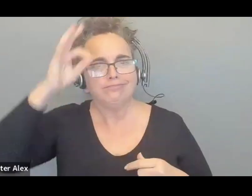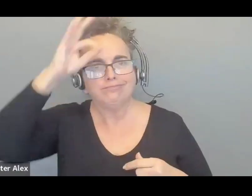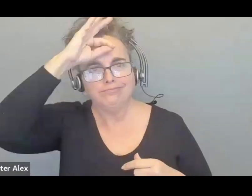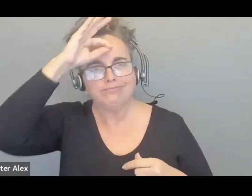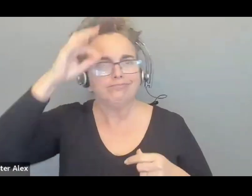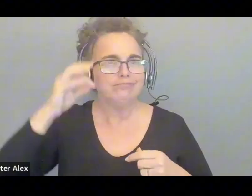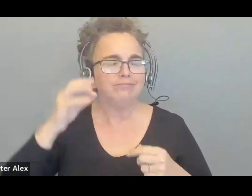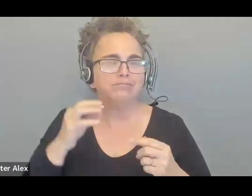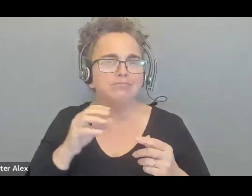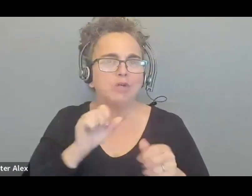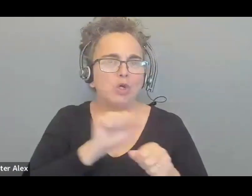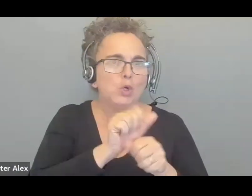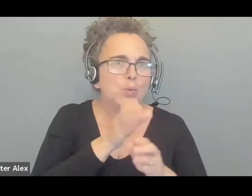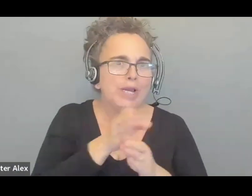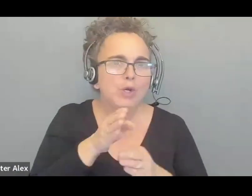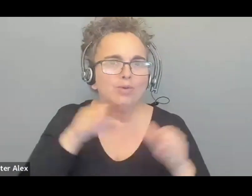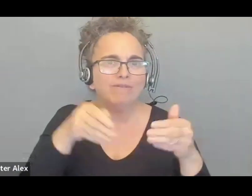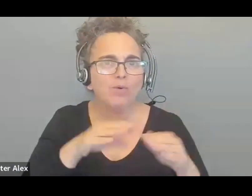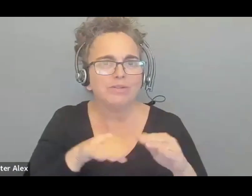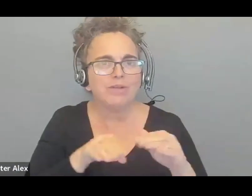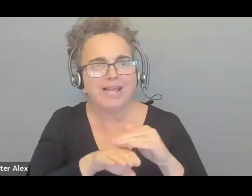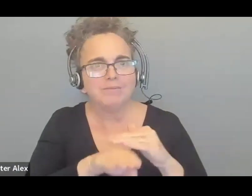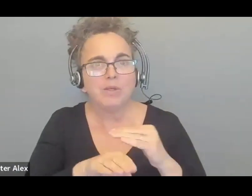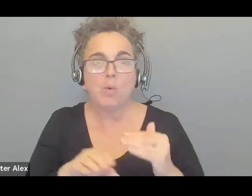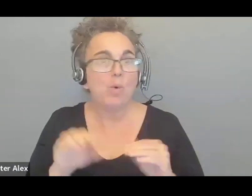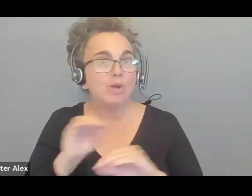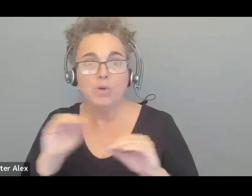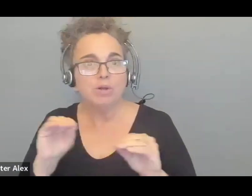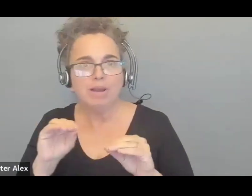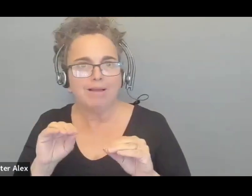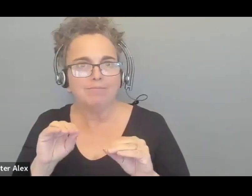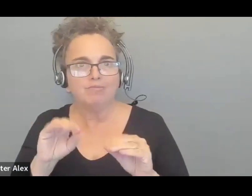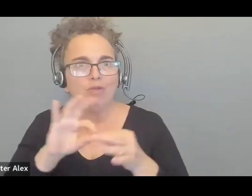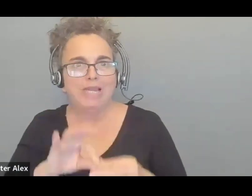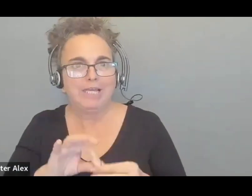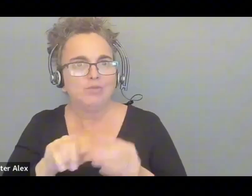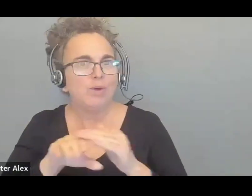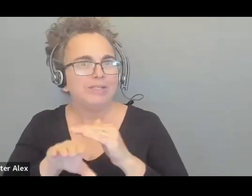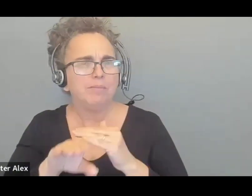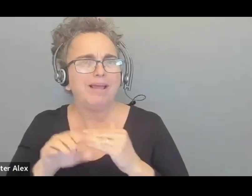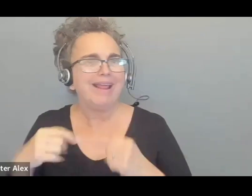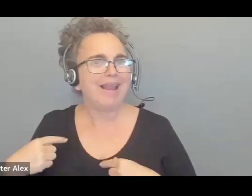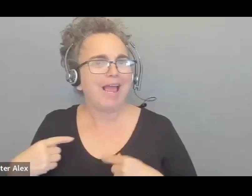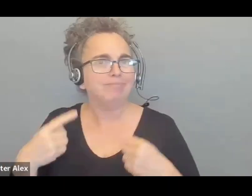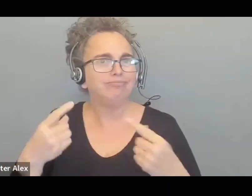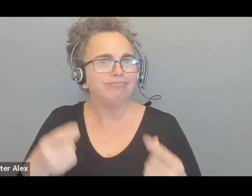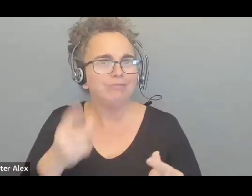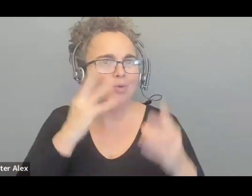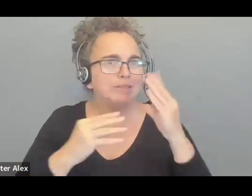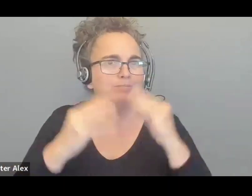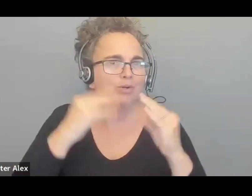or inaccessibility and how have you seen that change? So I'll pause for a second,